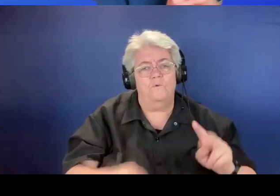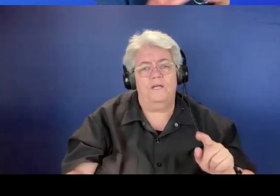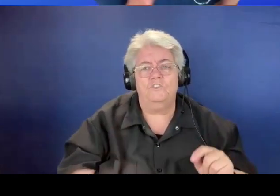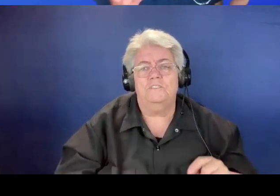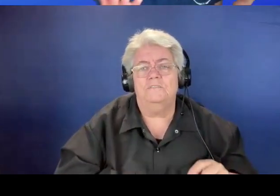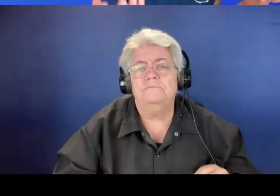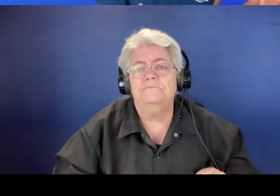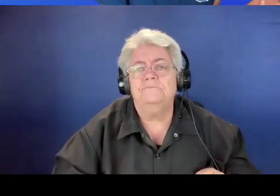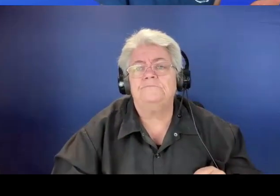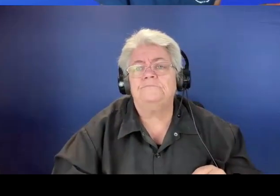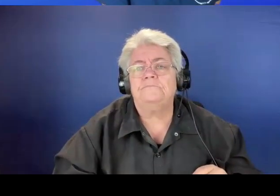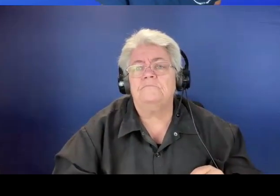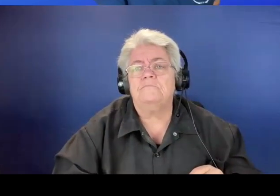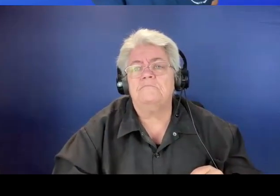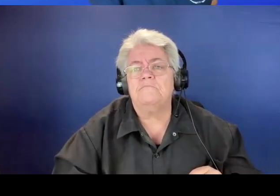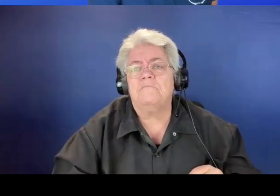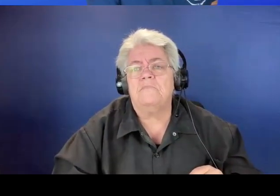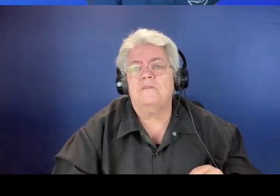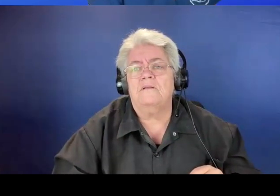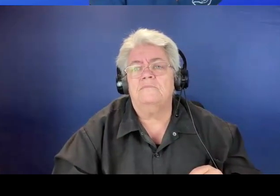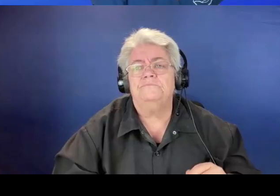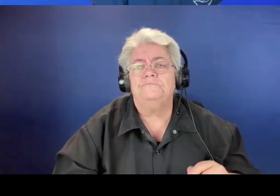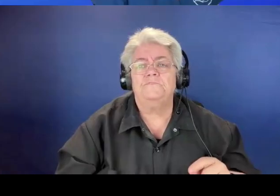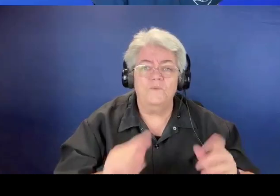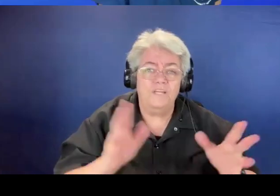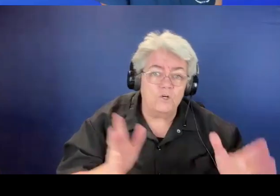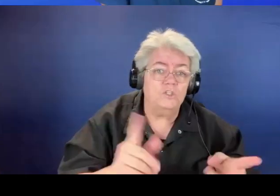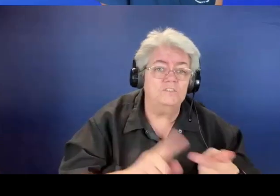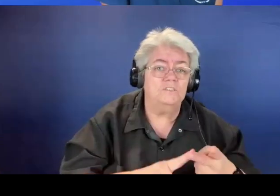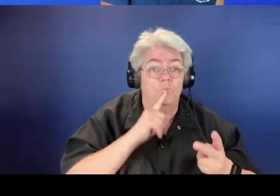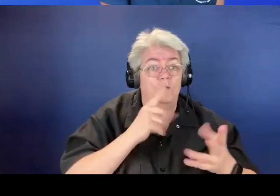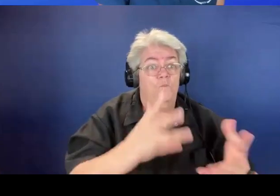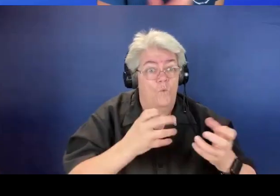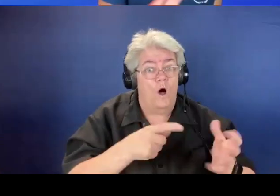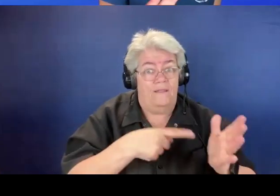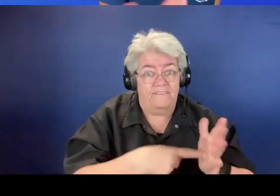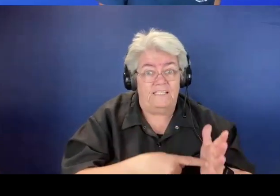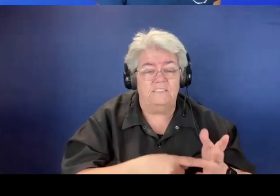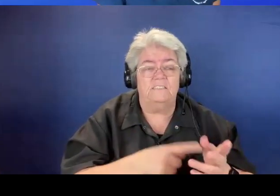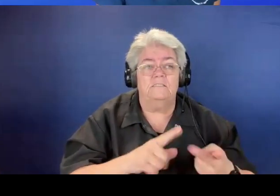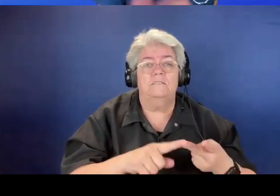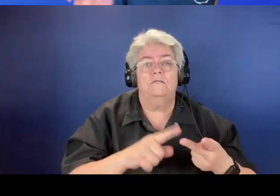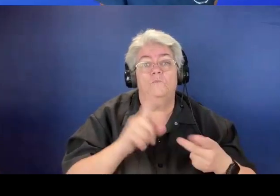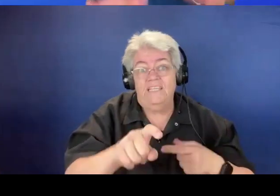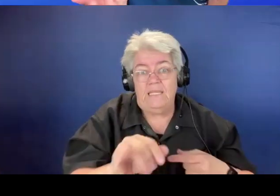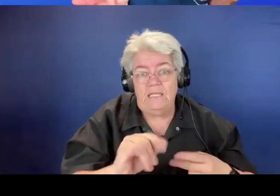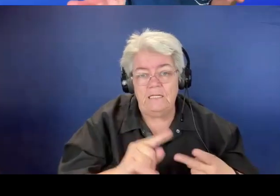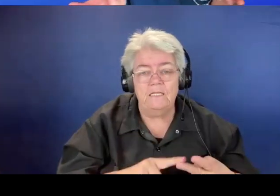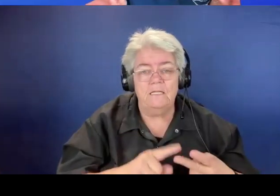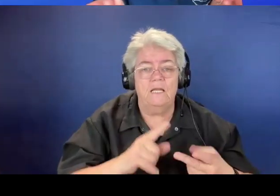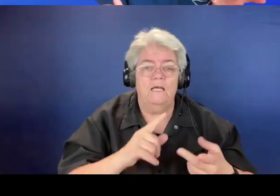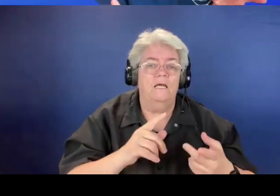We want it. We need it. And it shows how our work is necessary and how we can improve our work to help